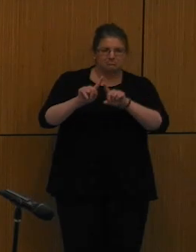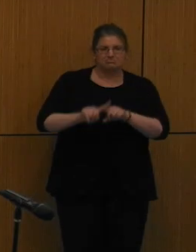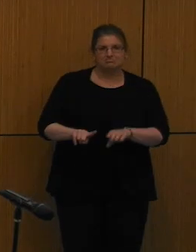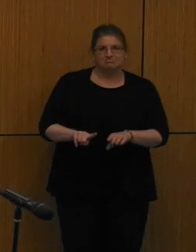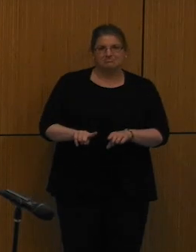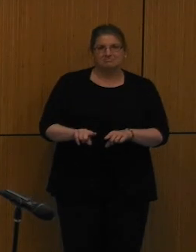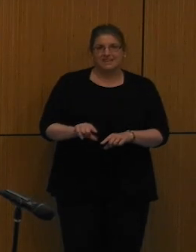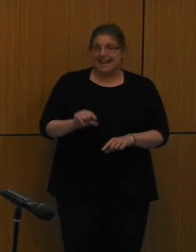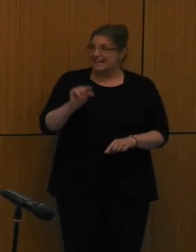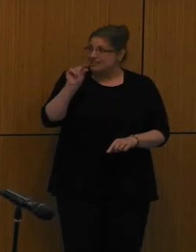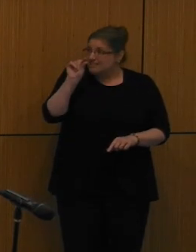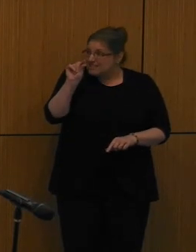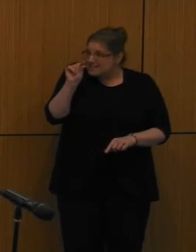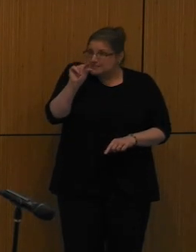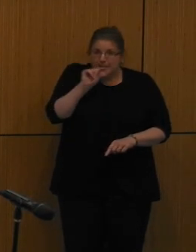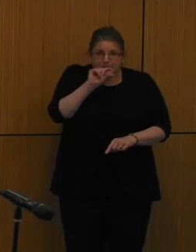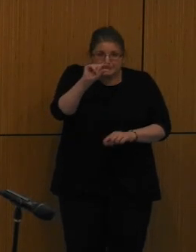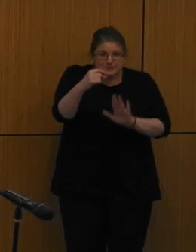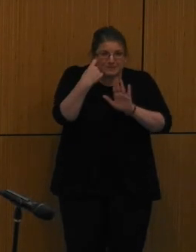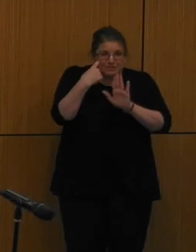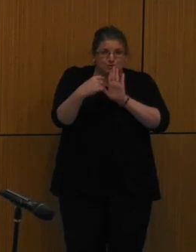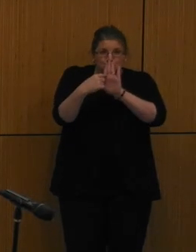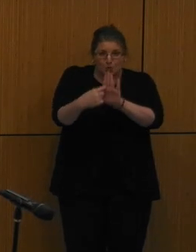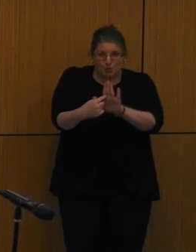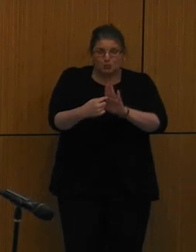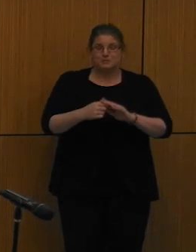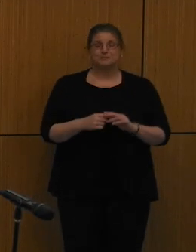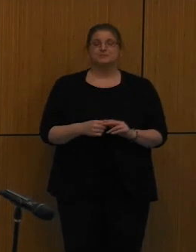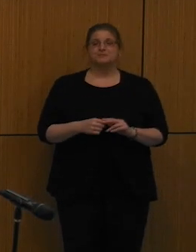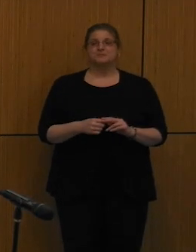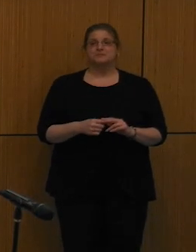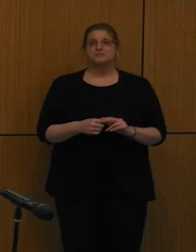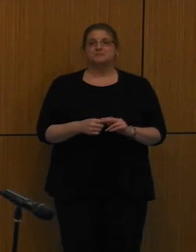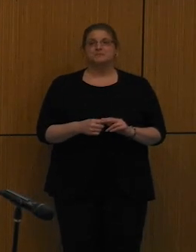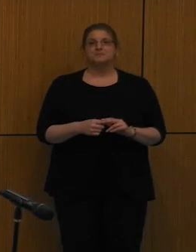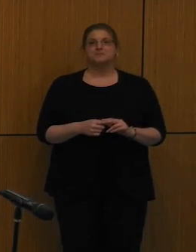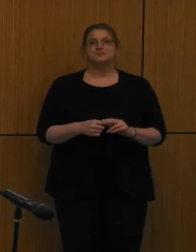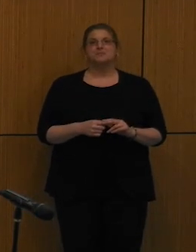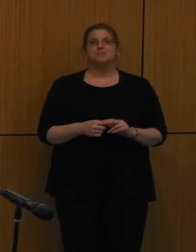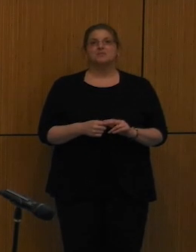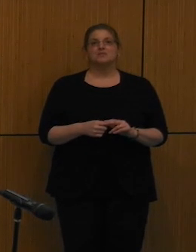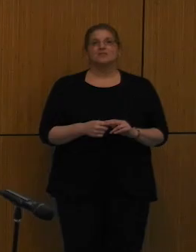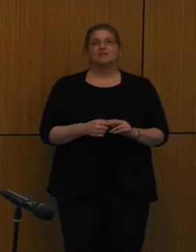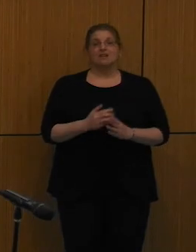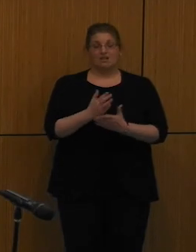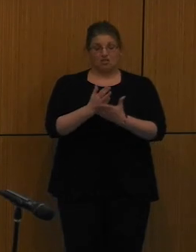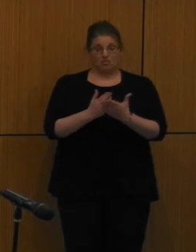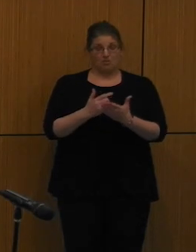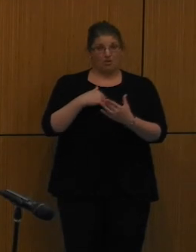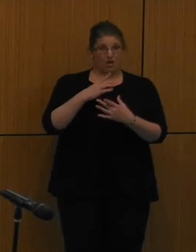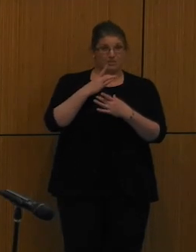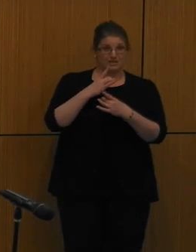this much soil that I was showing you use a second ago. And the part that I'm interested in is not just how different